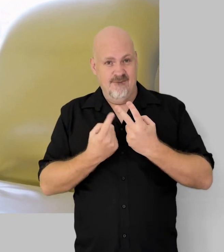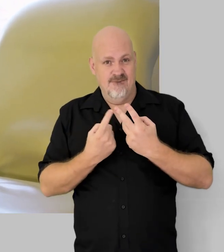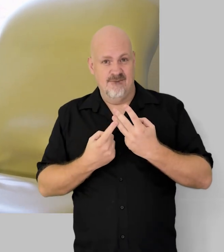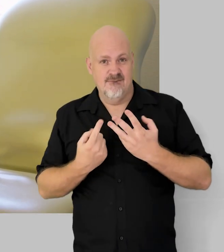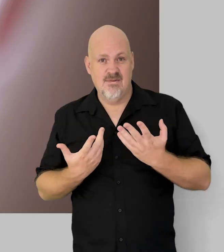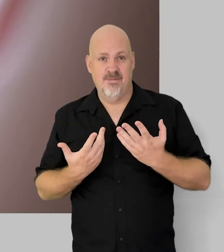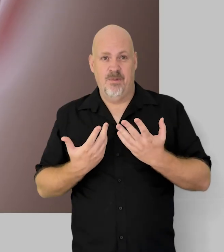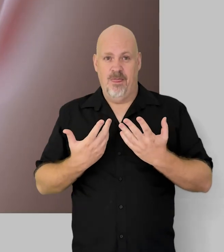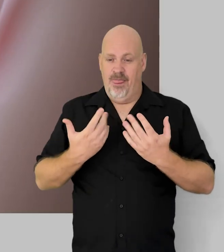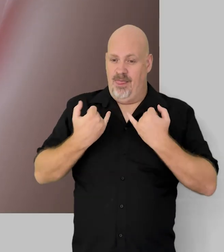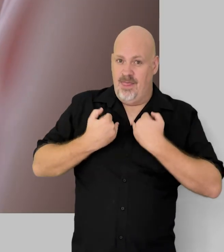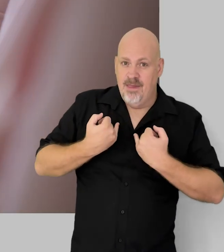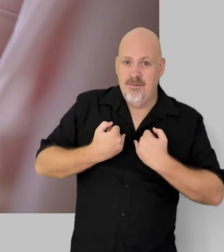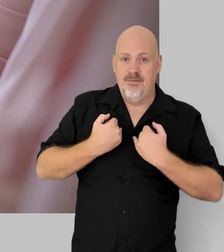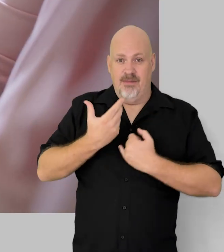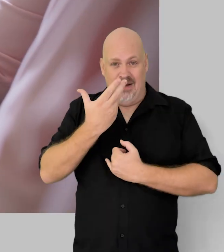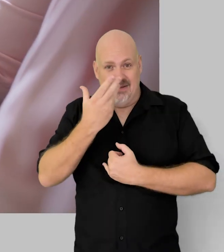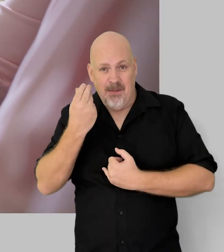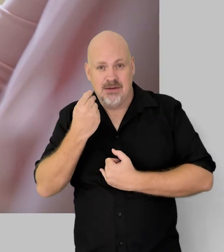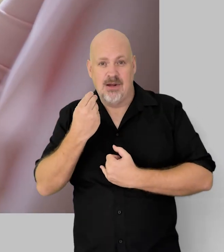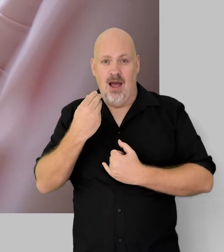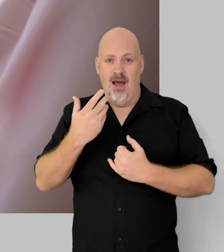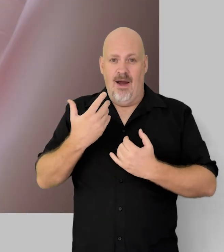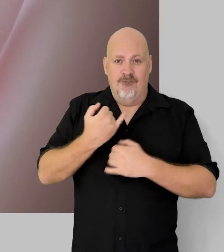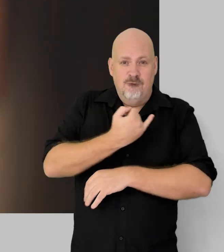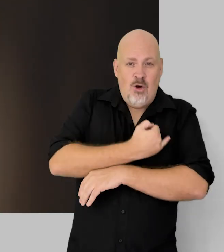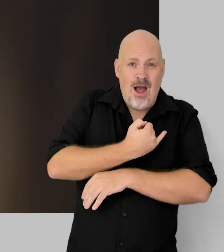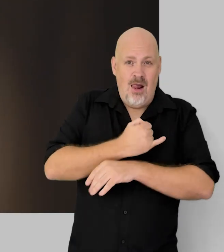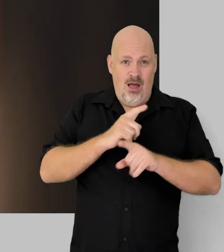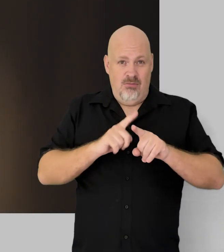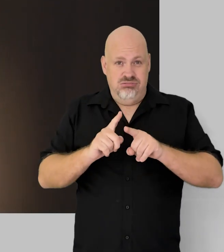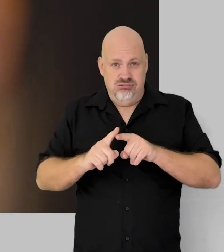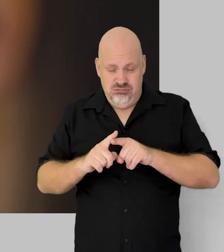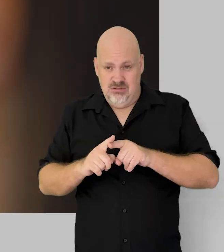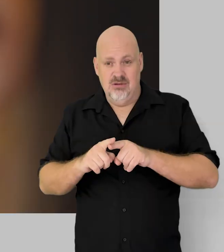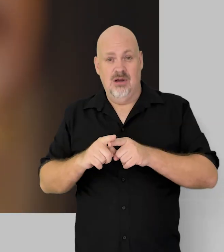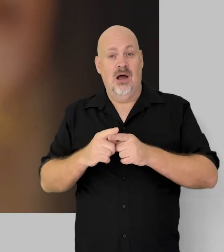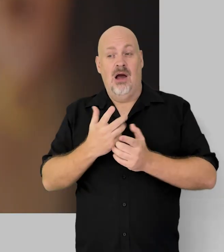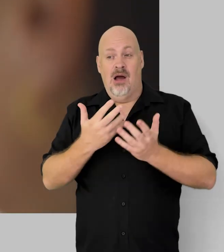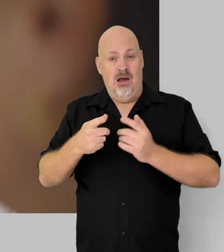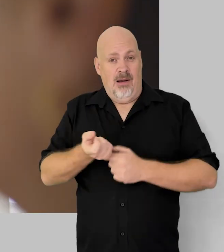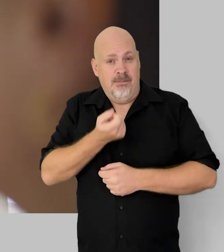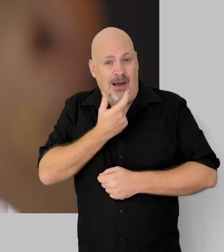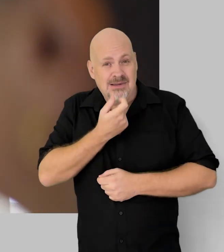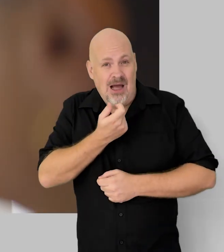typically aged 75 years and over. And this shift in the age of patients presents a number of important challenges.